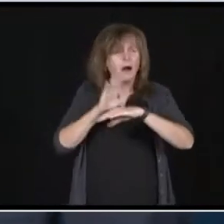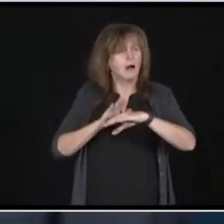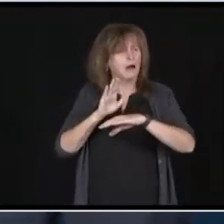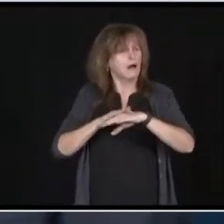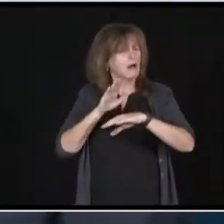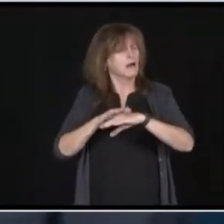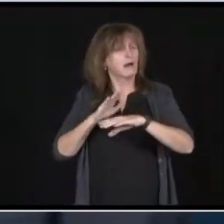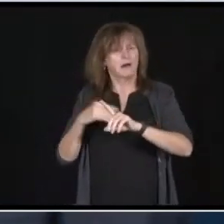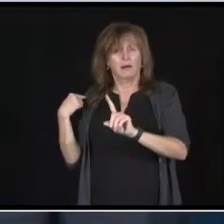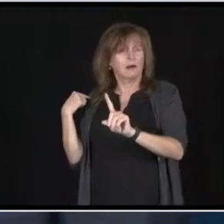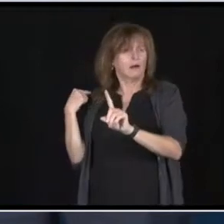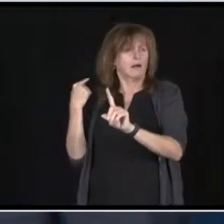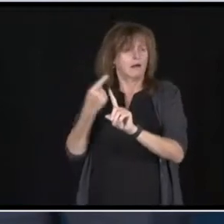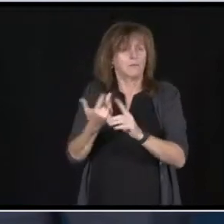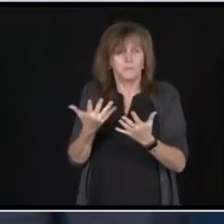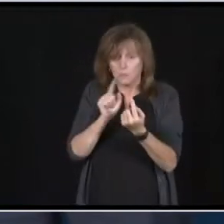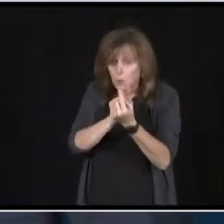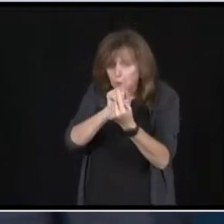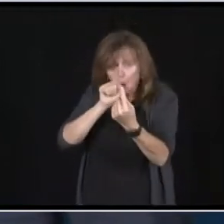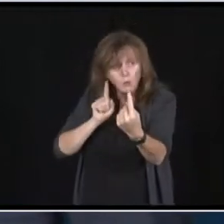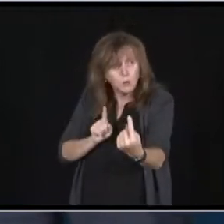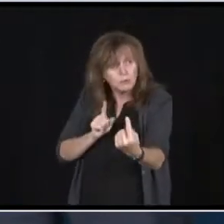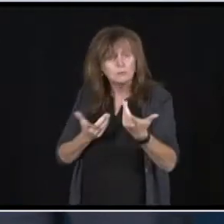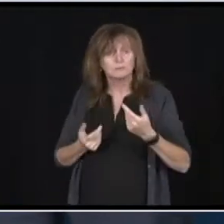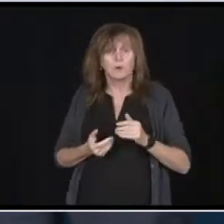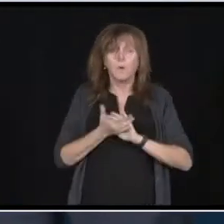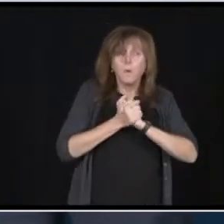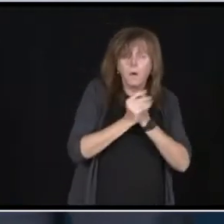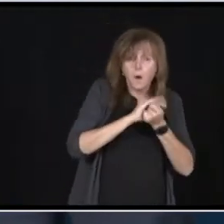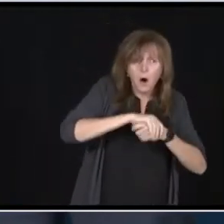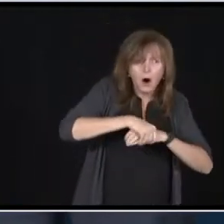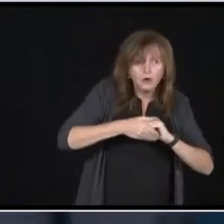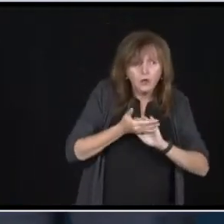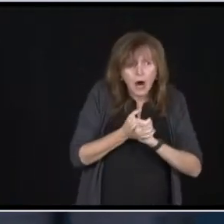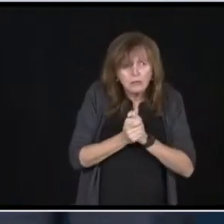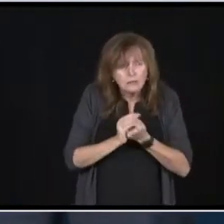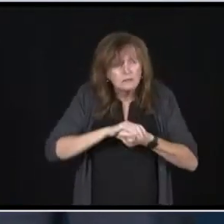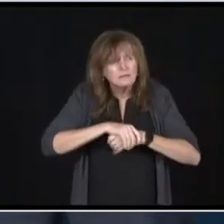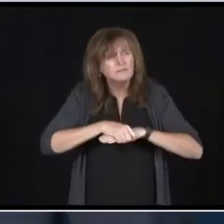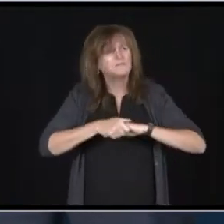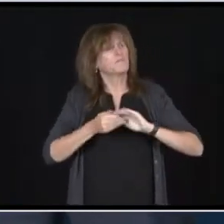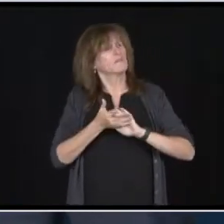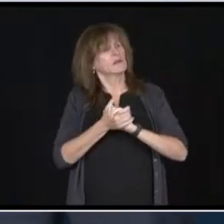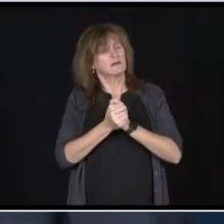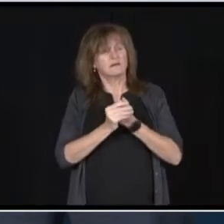way to protect one another is the same advice we have been following since his outbreak began.